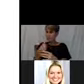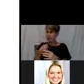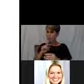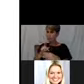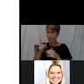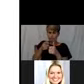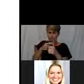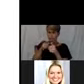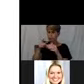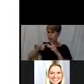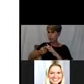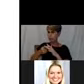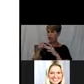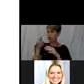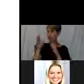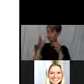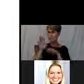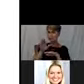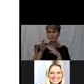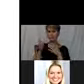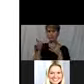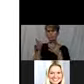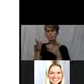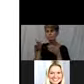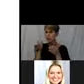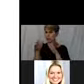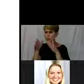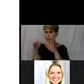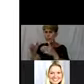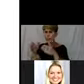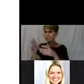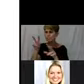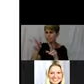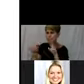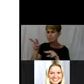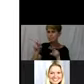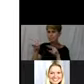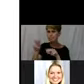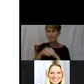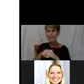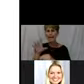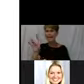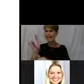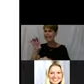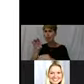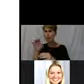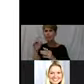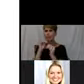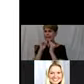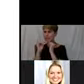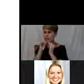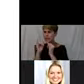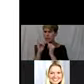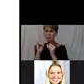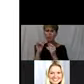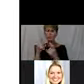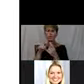at least a hundred people on each service planning area, which amounted to about 800 interviews of folks who are sleeping outside